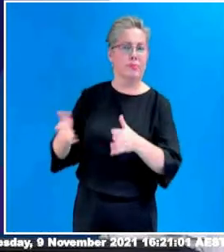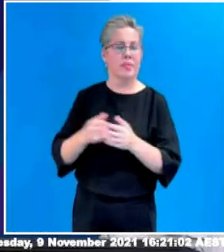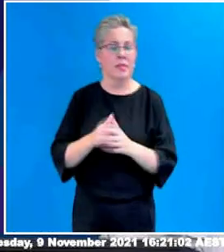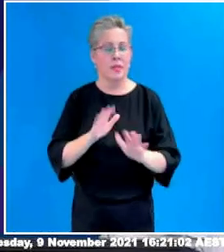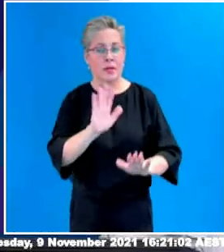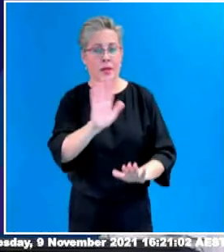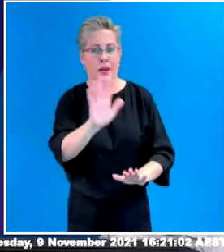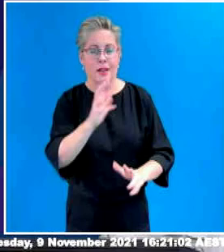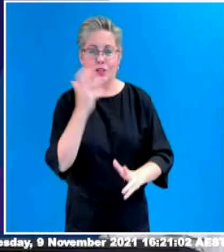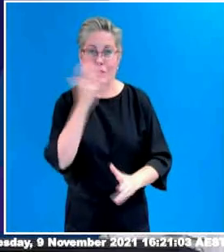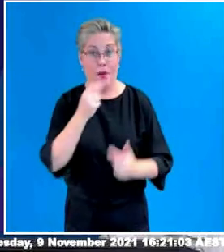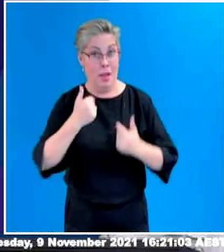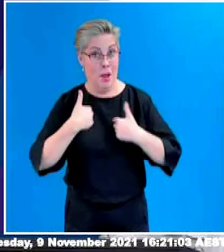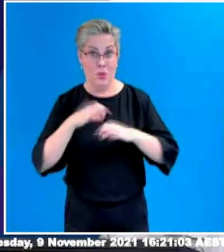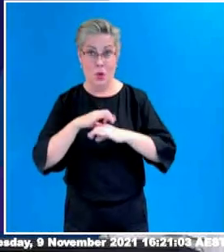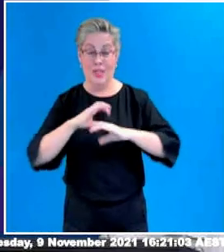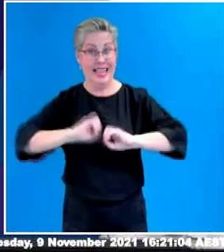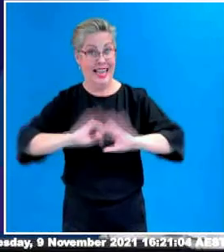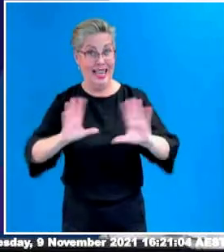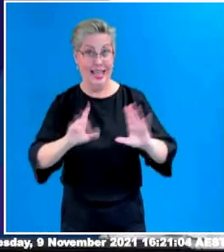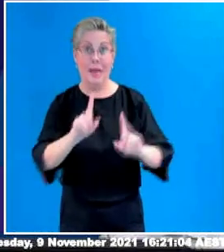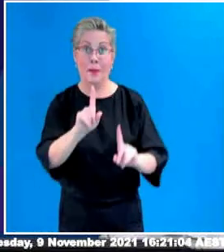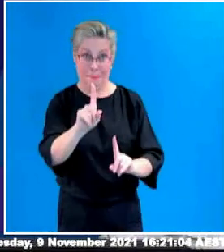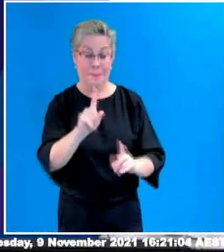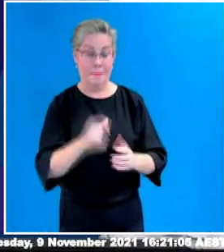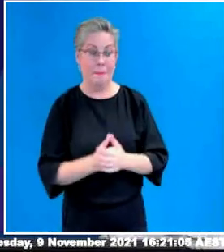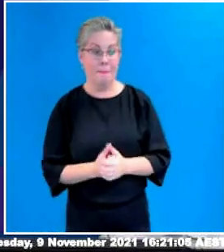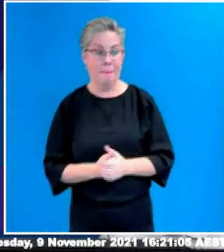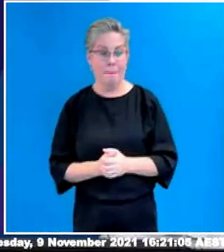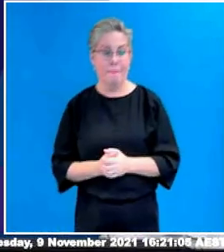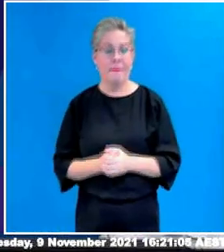It's part of the broader context in which a right is enjoyed.